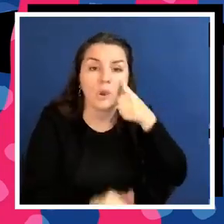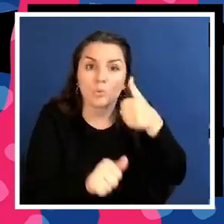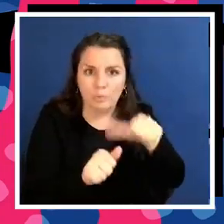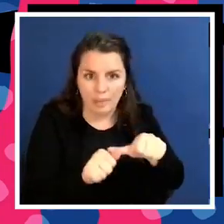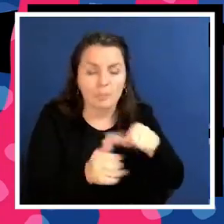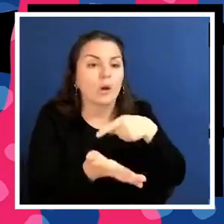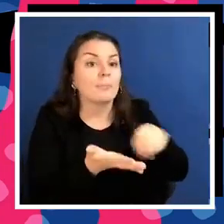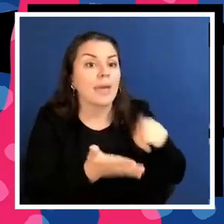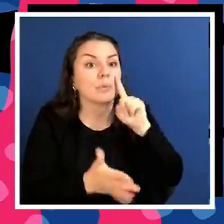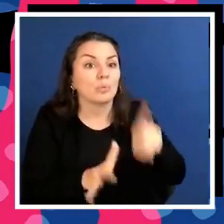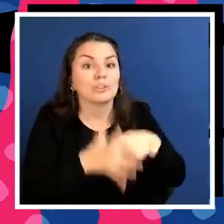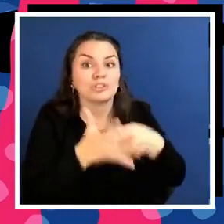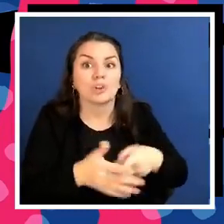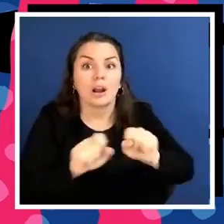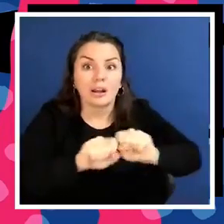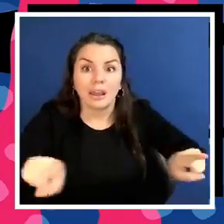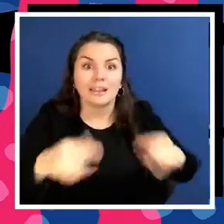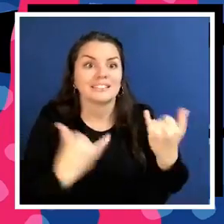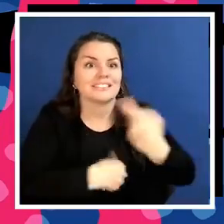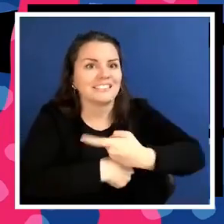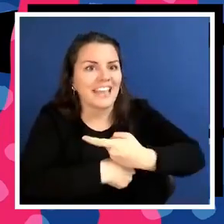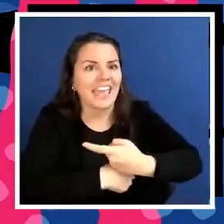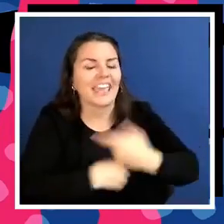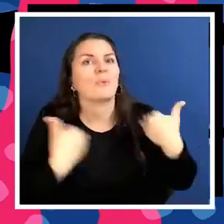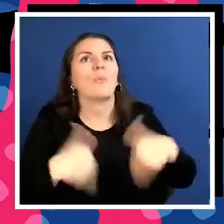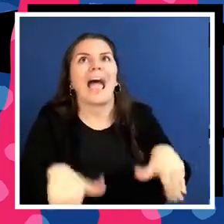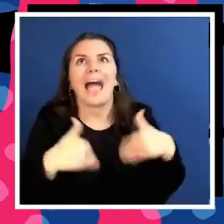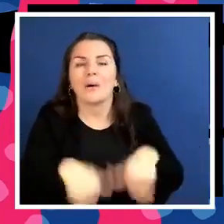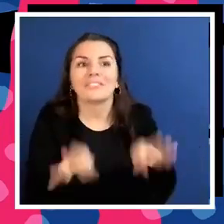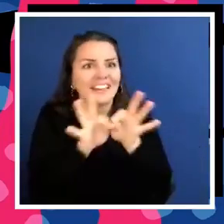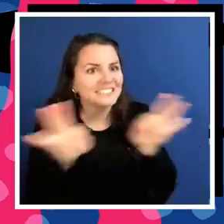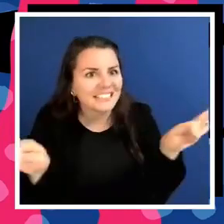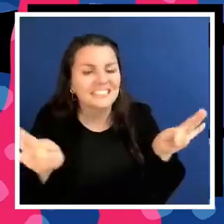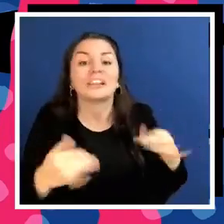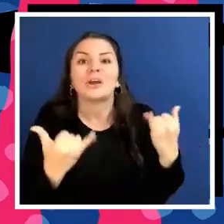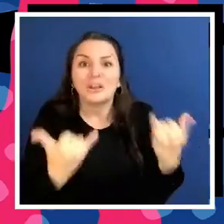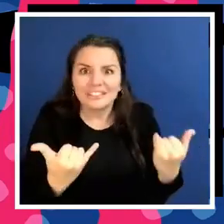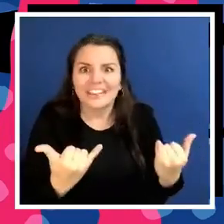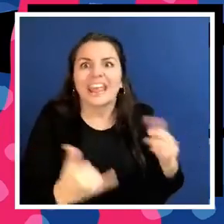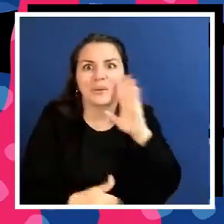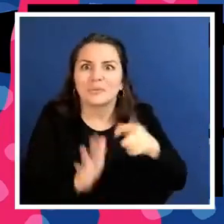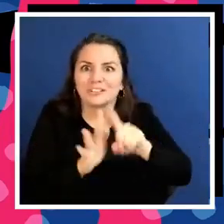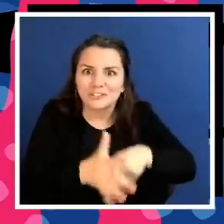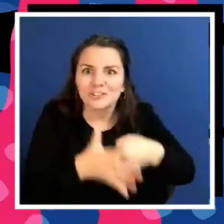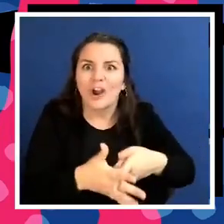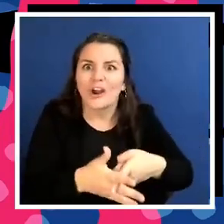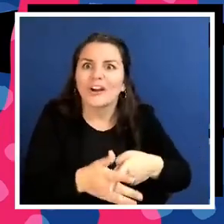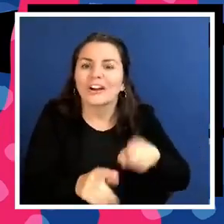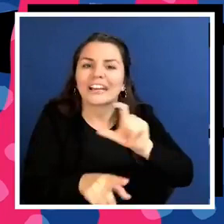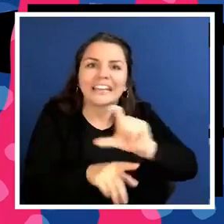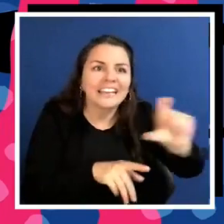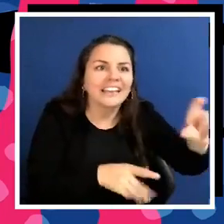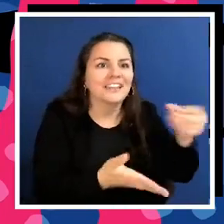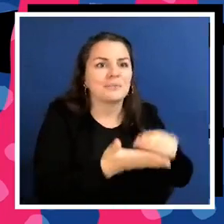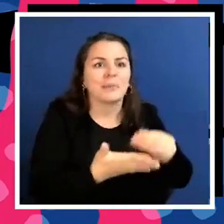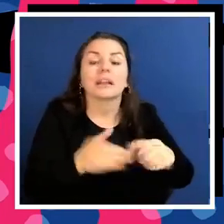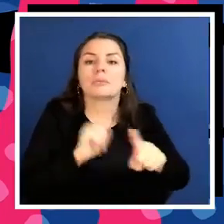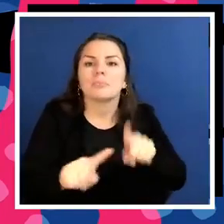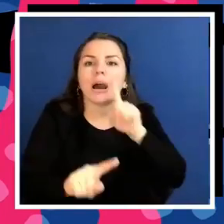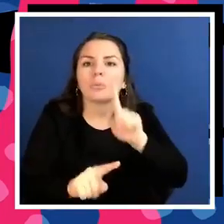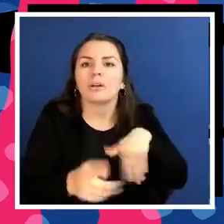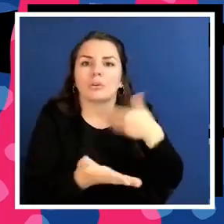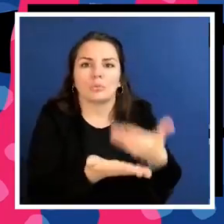IF YOU NEED TO SIGN UP AND